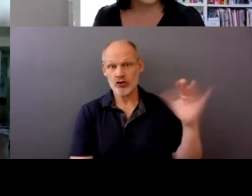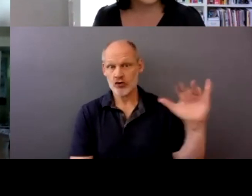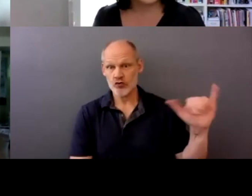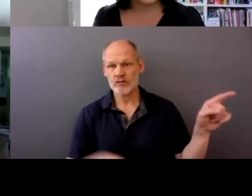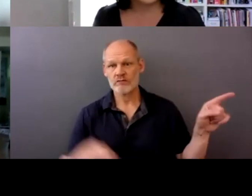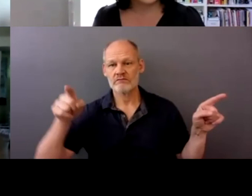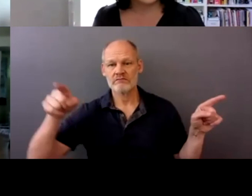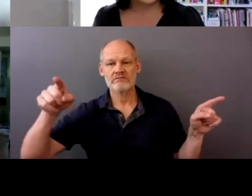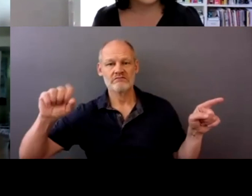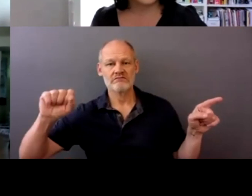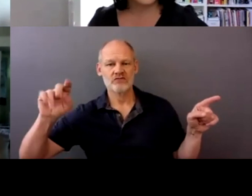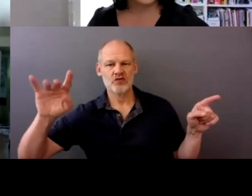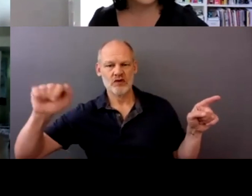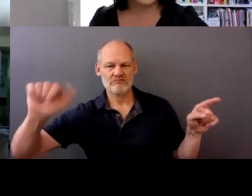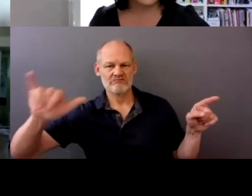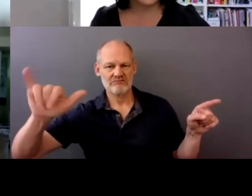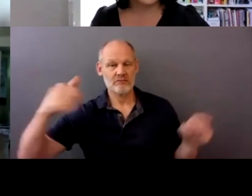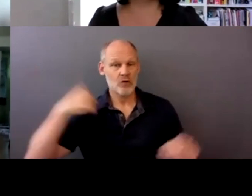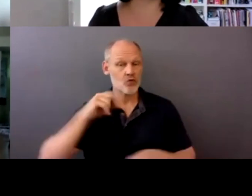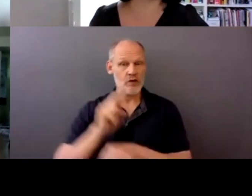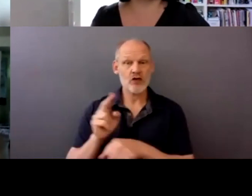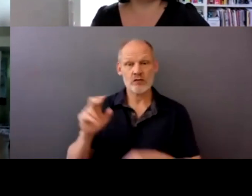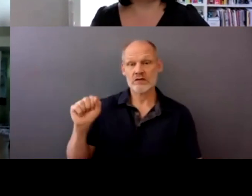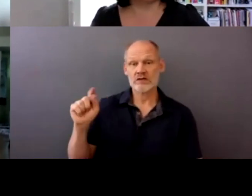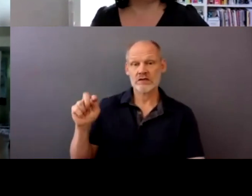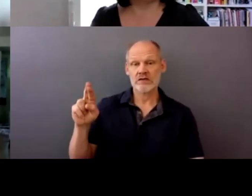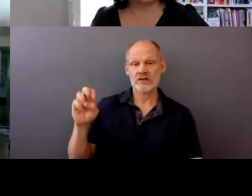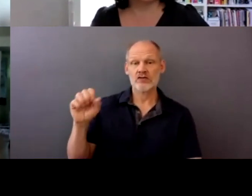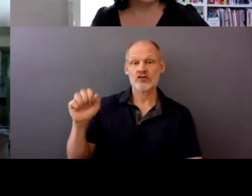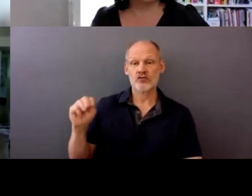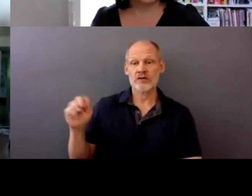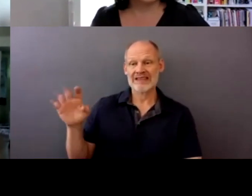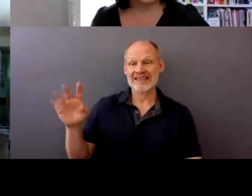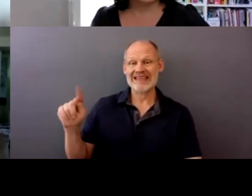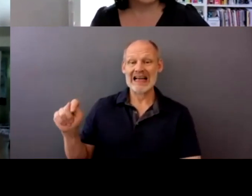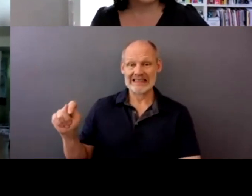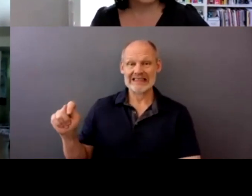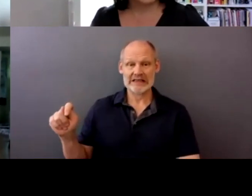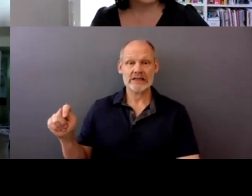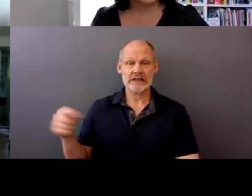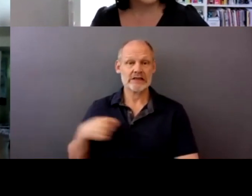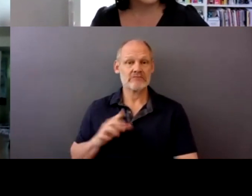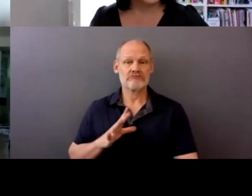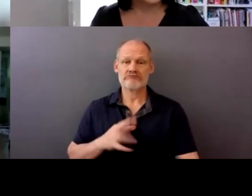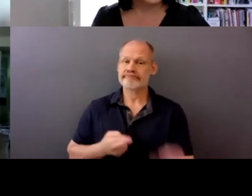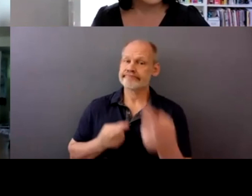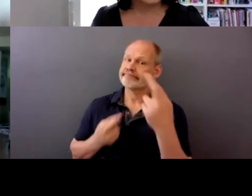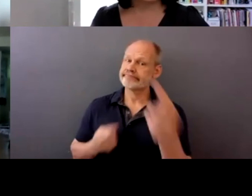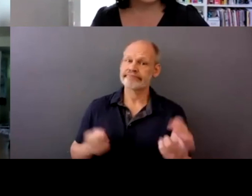We do use Stream Text. I would recommend that. It works great.